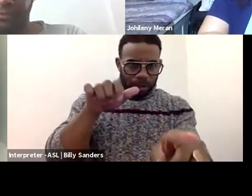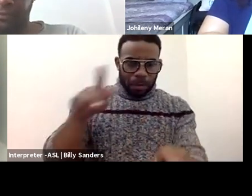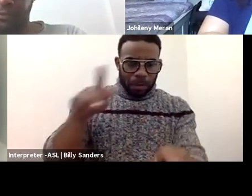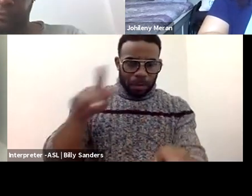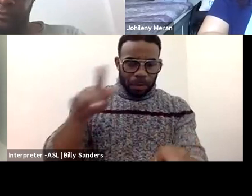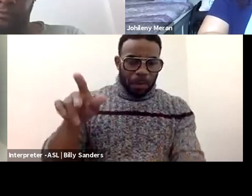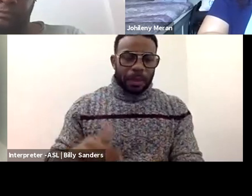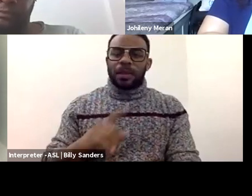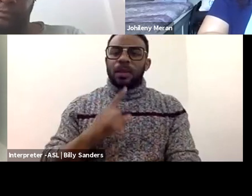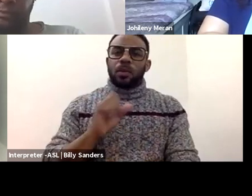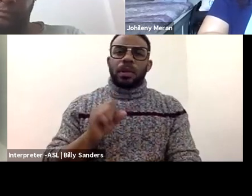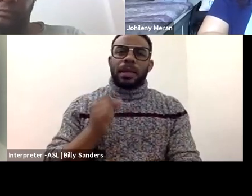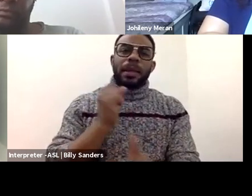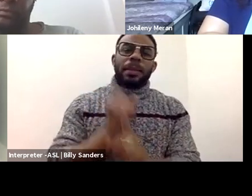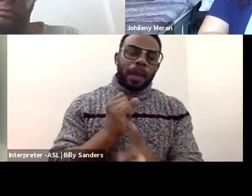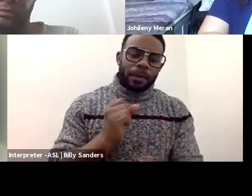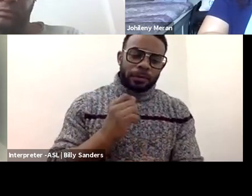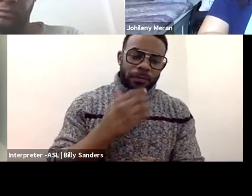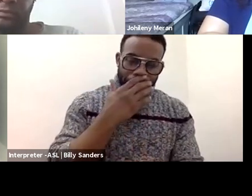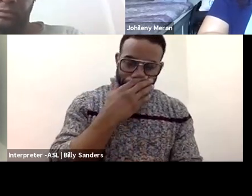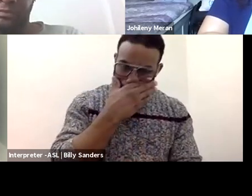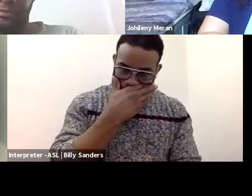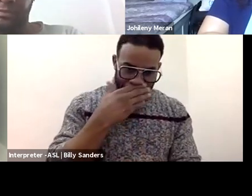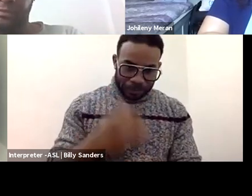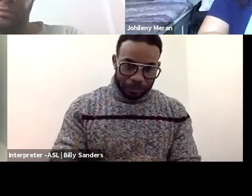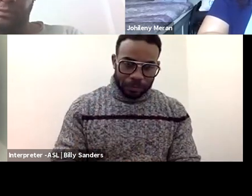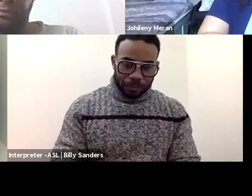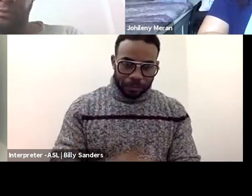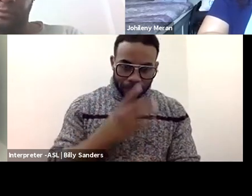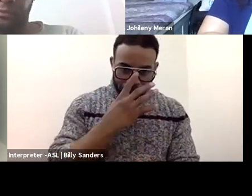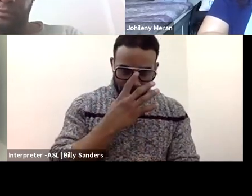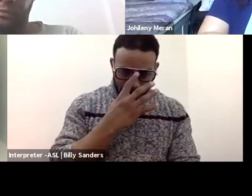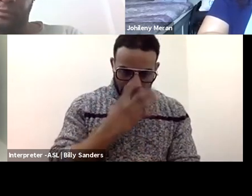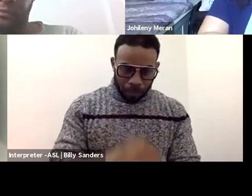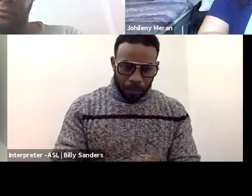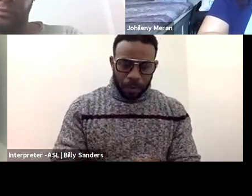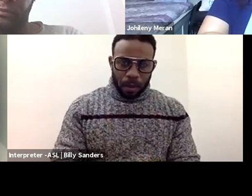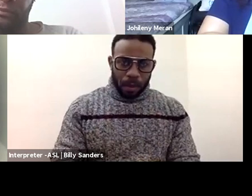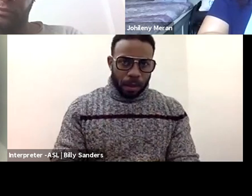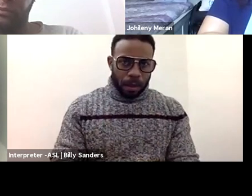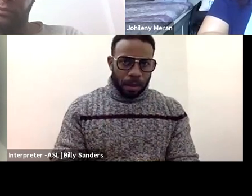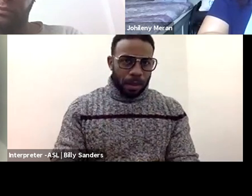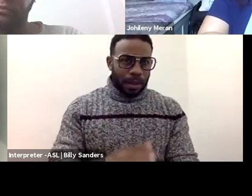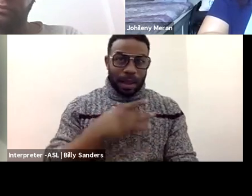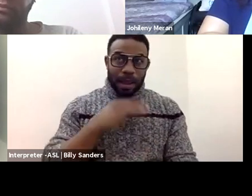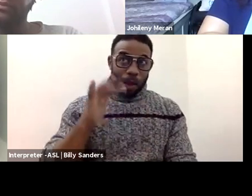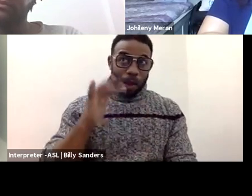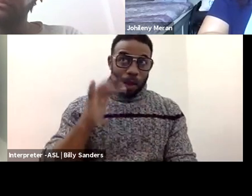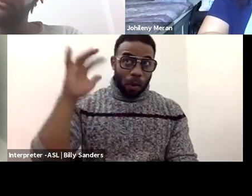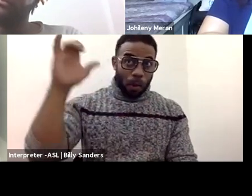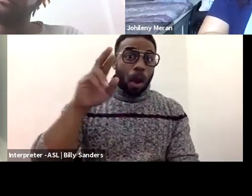really impactful just in my life in the US and also like going abroad. Racism and the effects